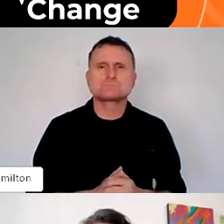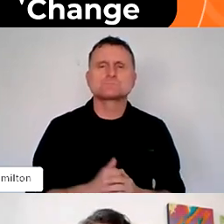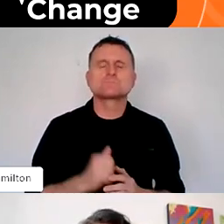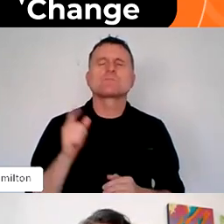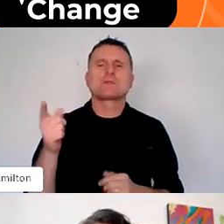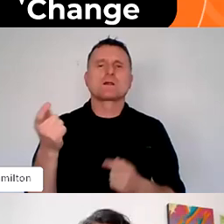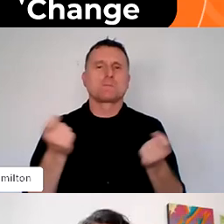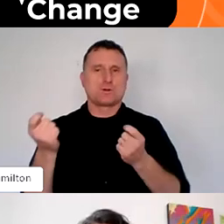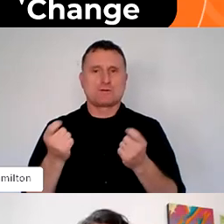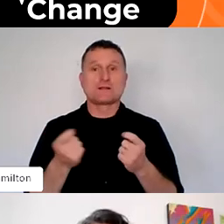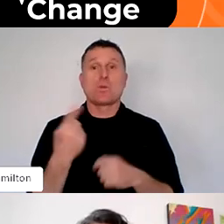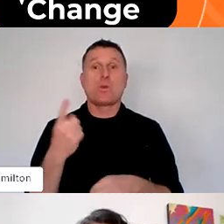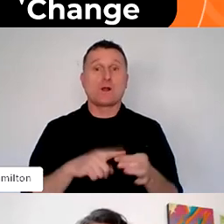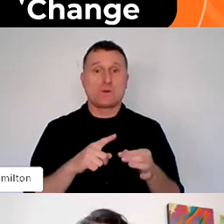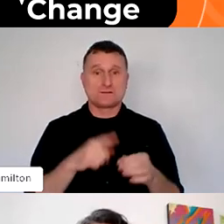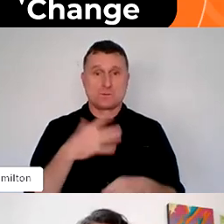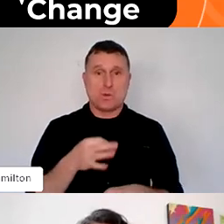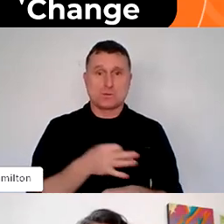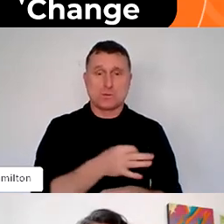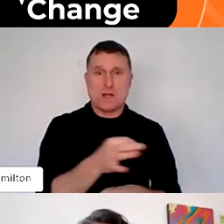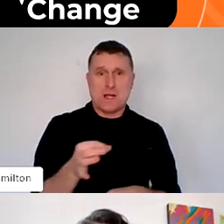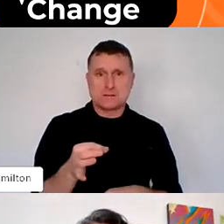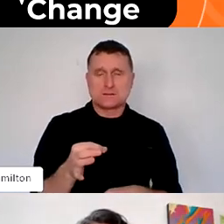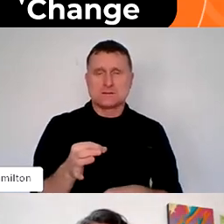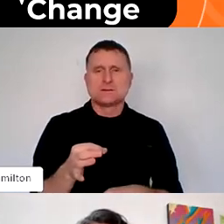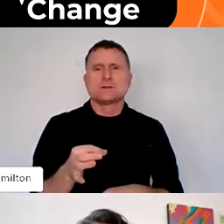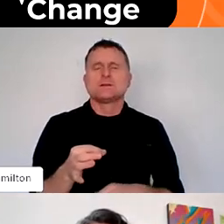but it's real thing and it leads also to the theme that came up